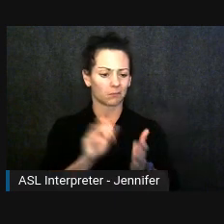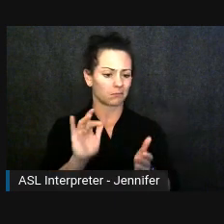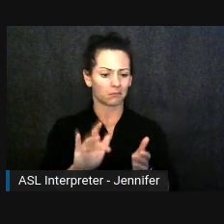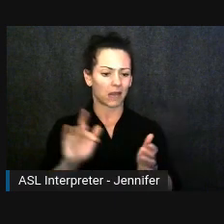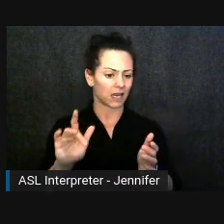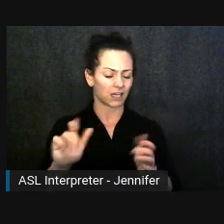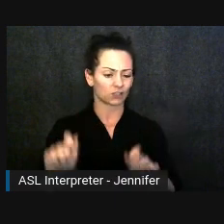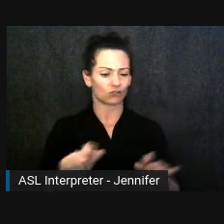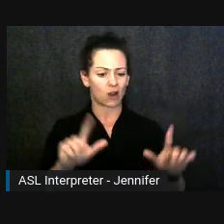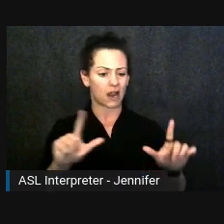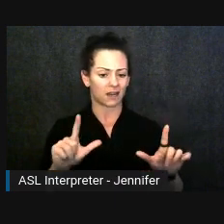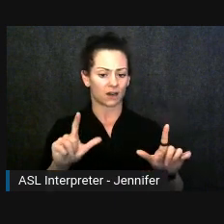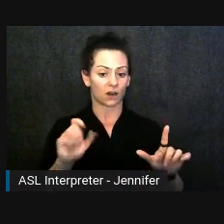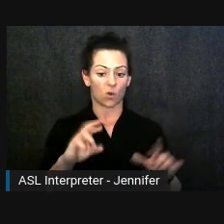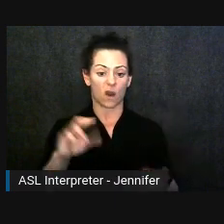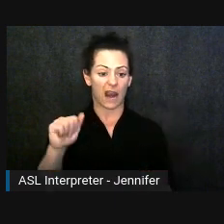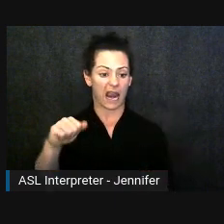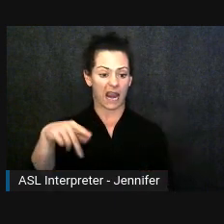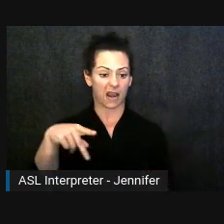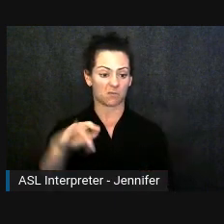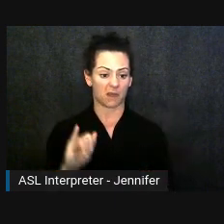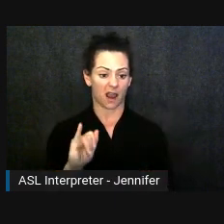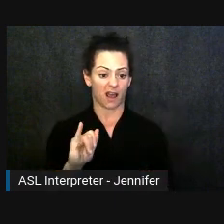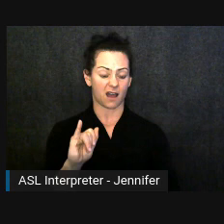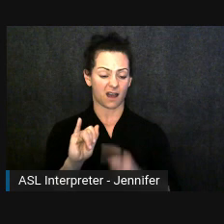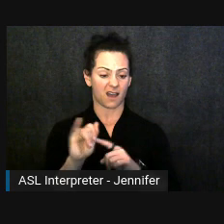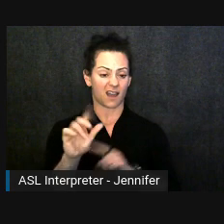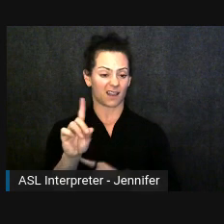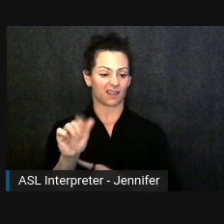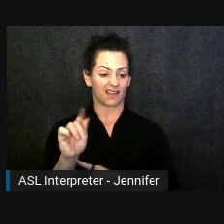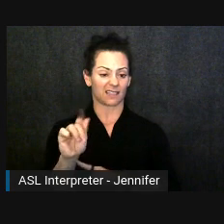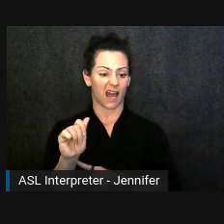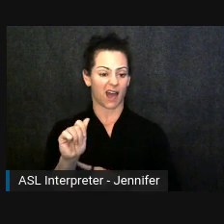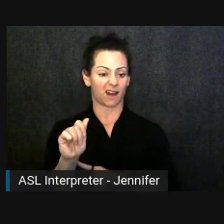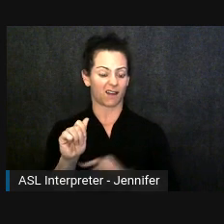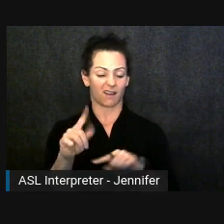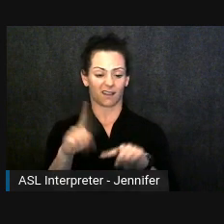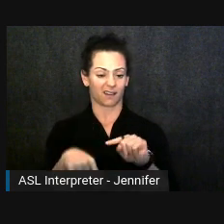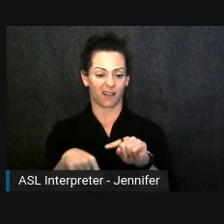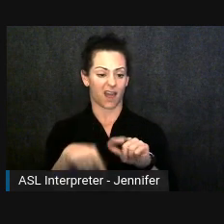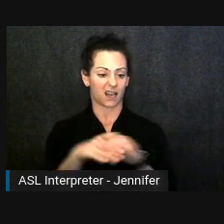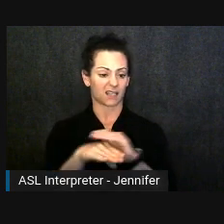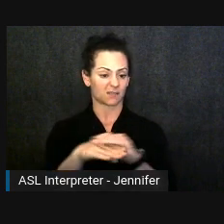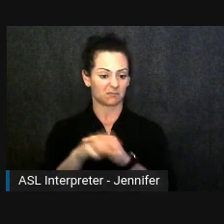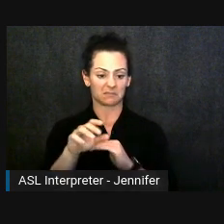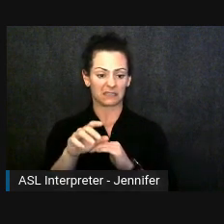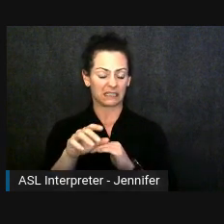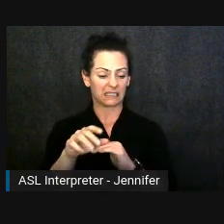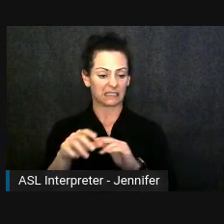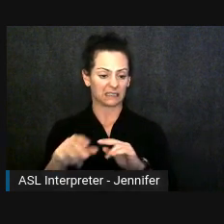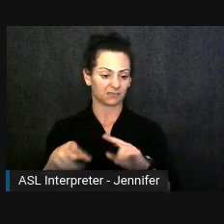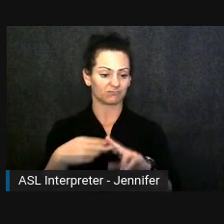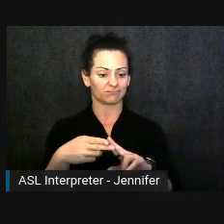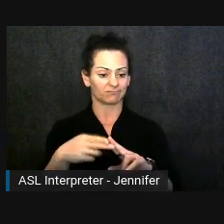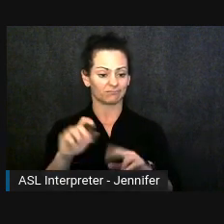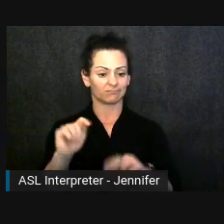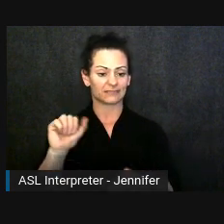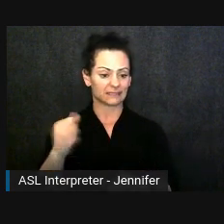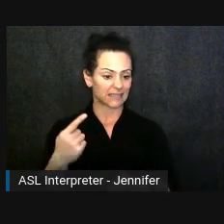that isn't accessibly tagged, that isn't ready to be repurposed